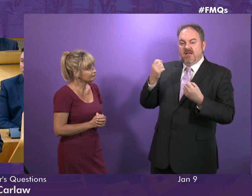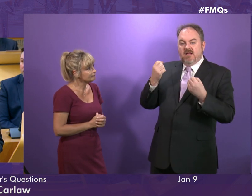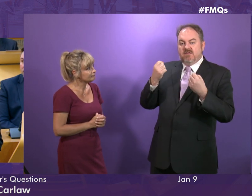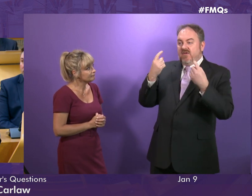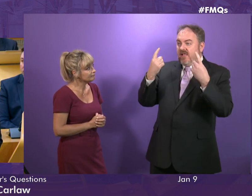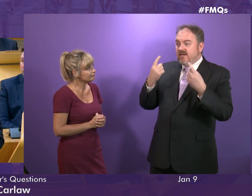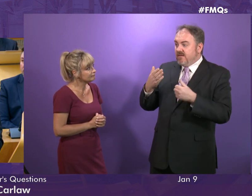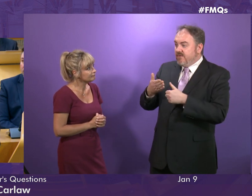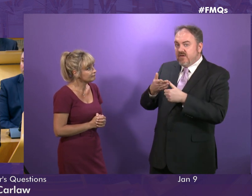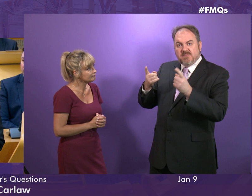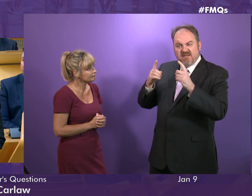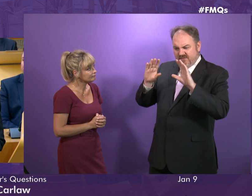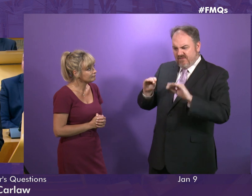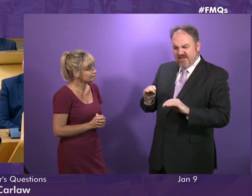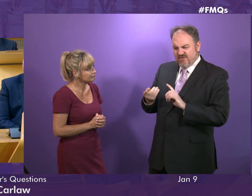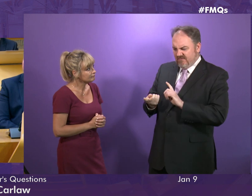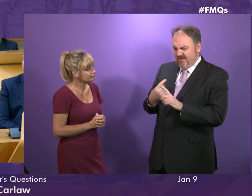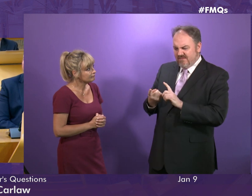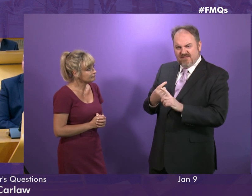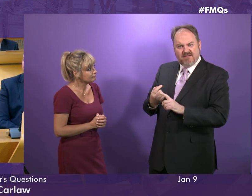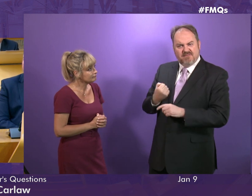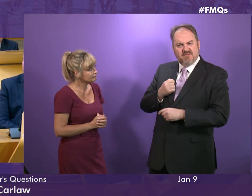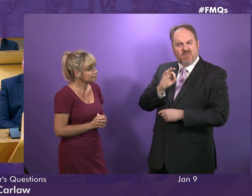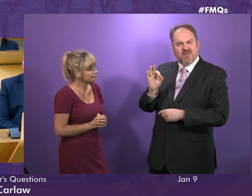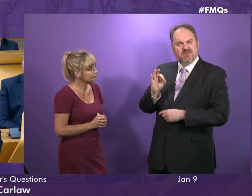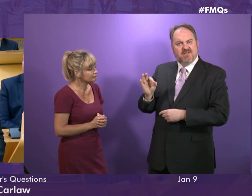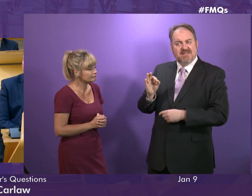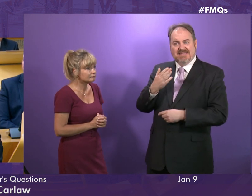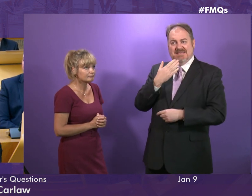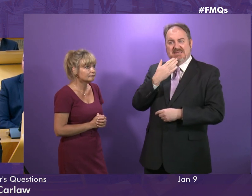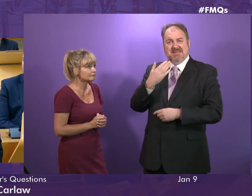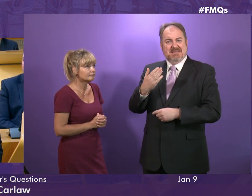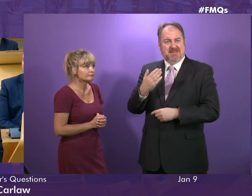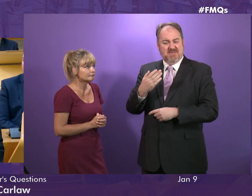from the First Minister. I see that she intends to begin this year in the same slippery fashion